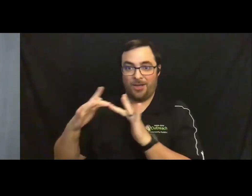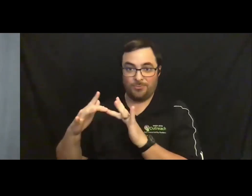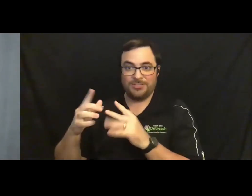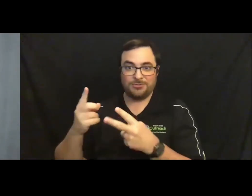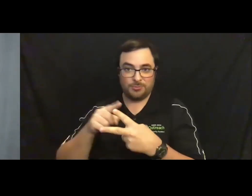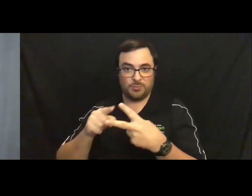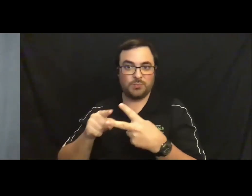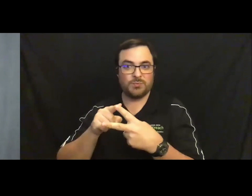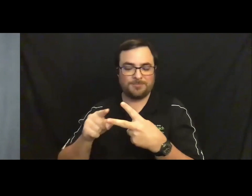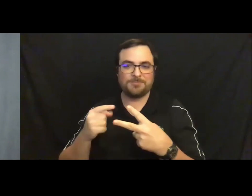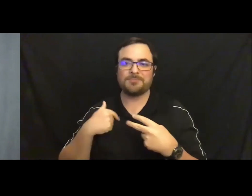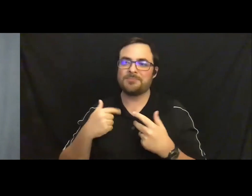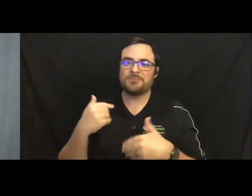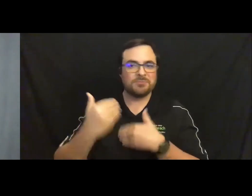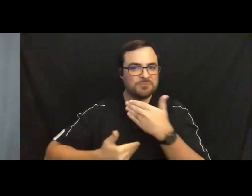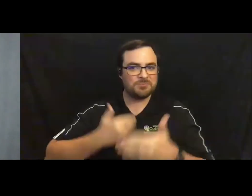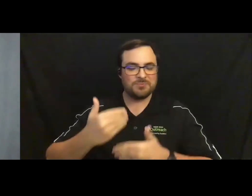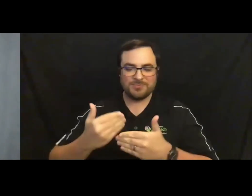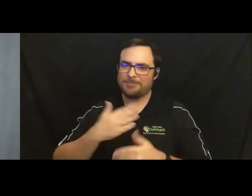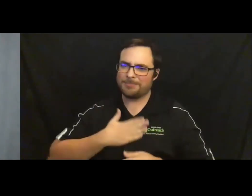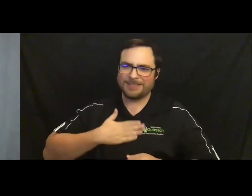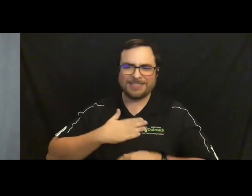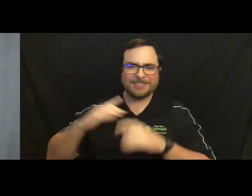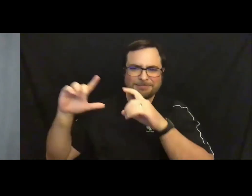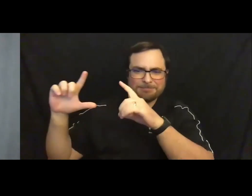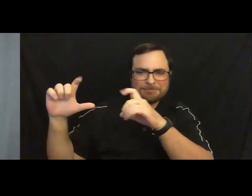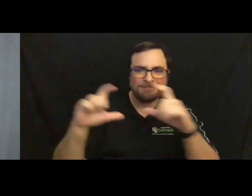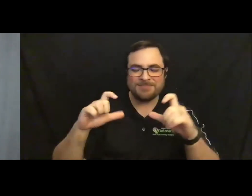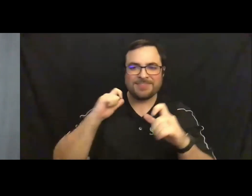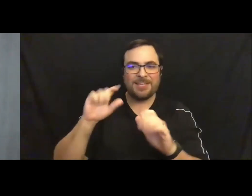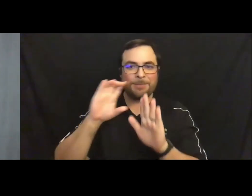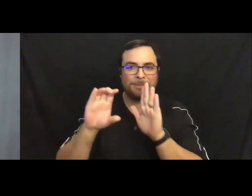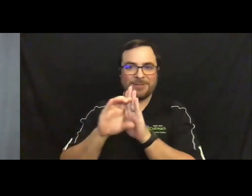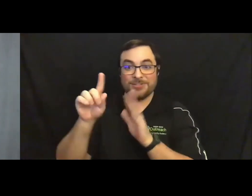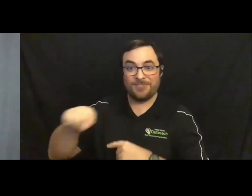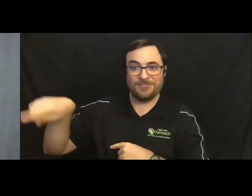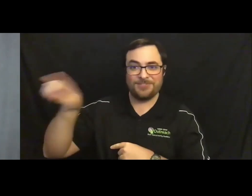a picture of your child or your family all dressed up for our event. And for you to share